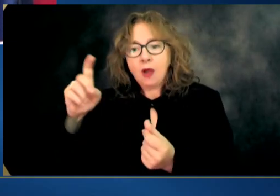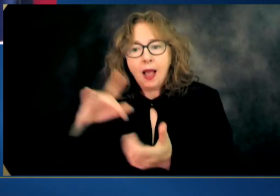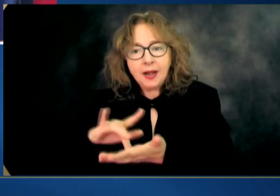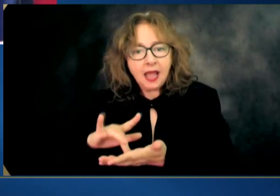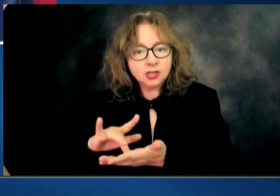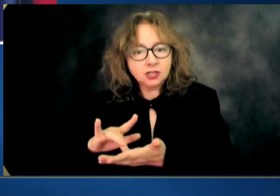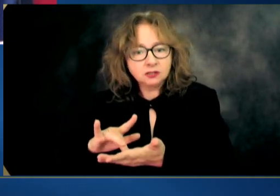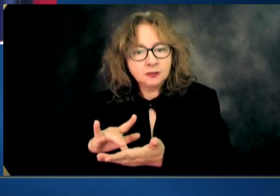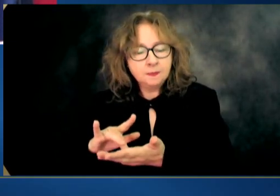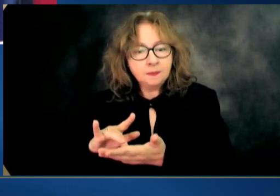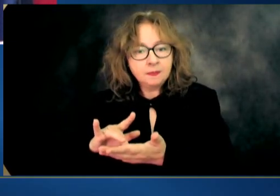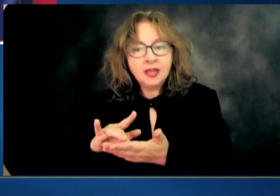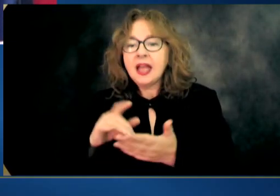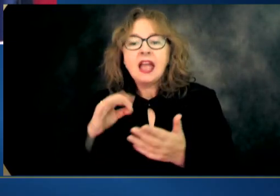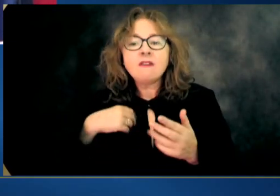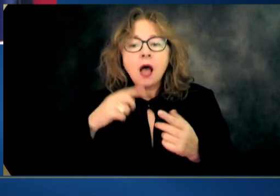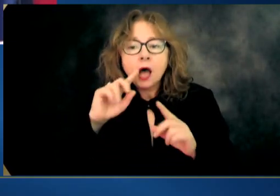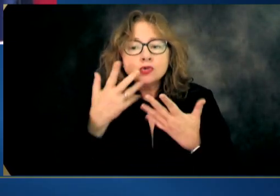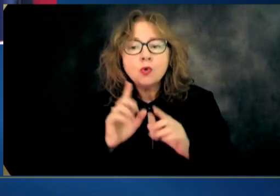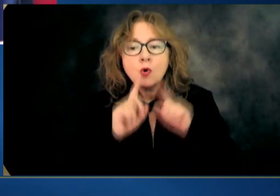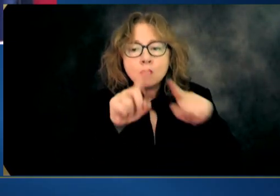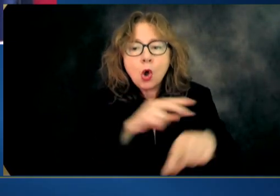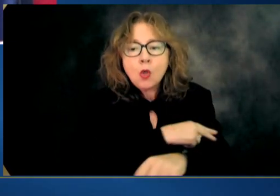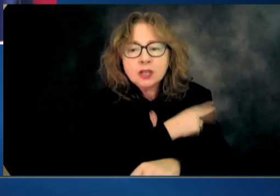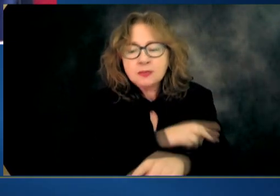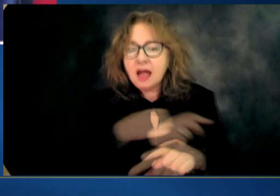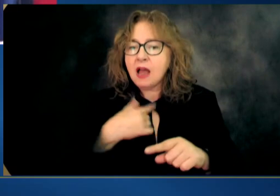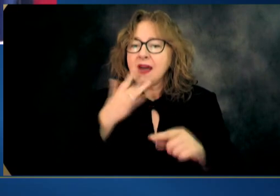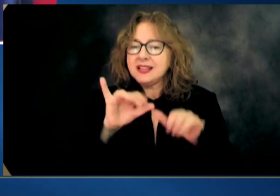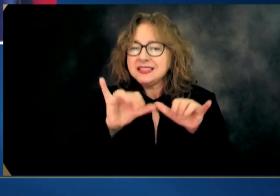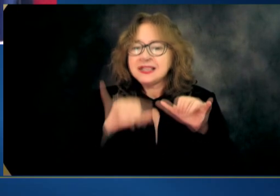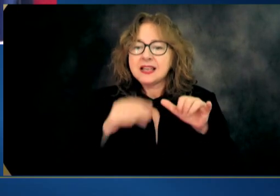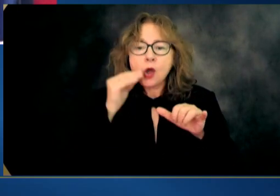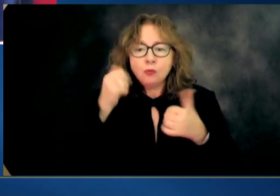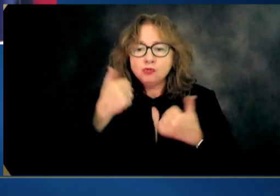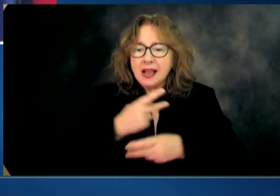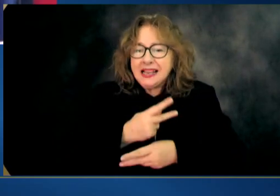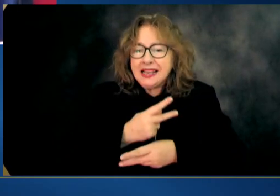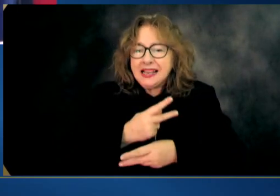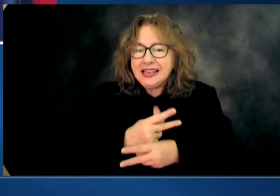want to go to the hospital and try the treatment at home. So yeah, it's really been life changing. Kamal Menghrajani: That's really fantastic.